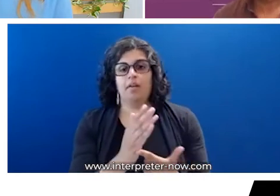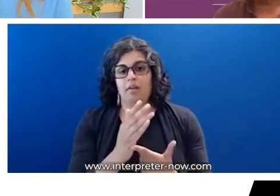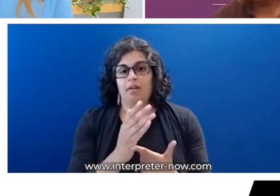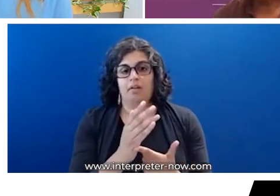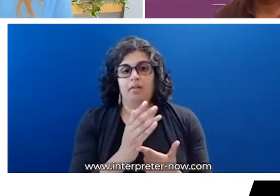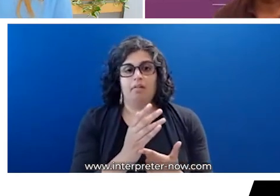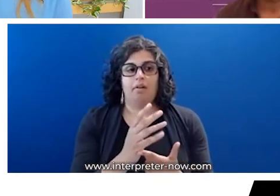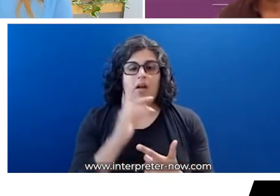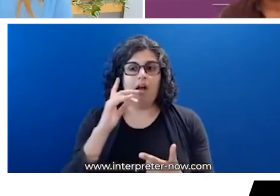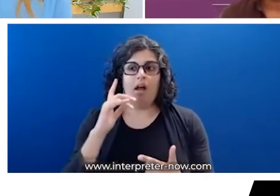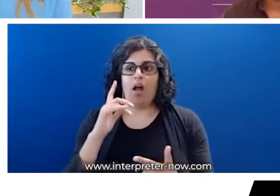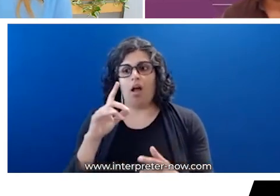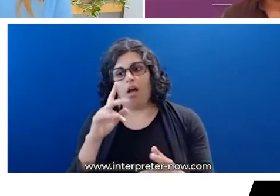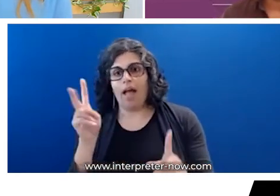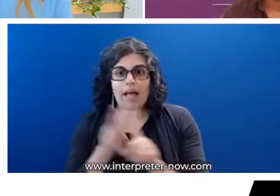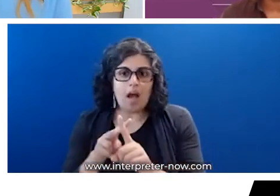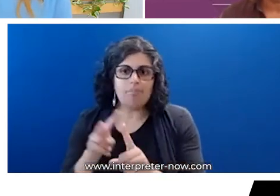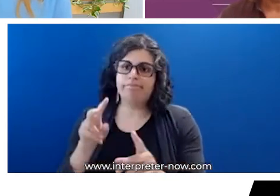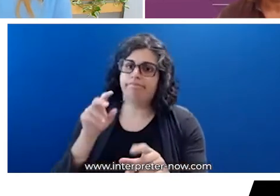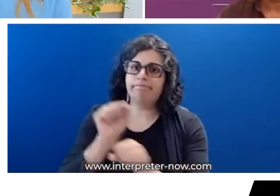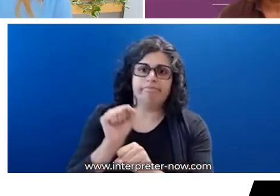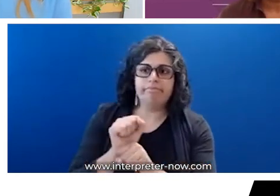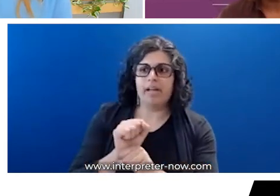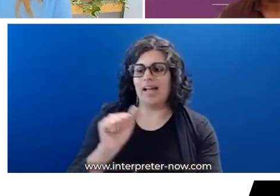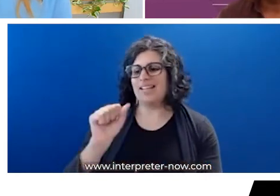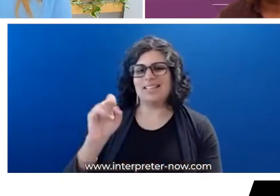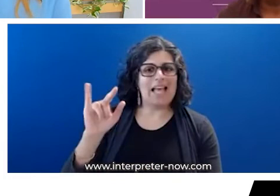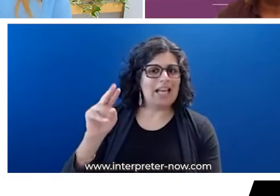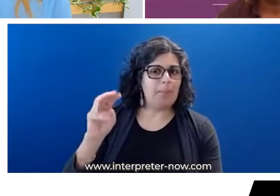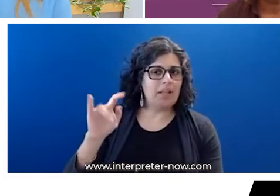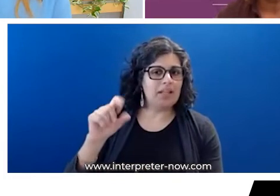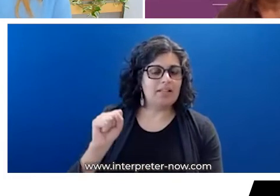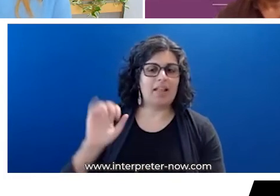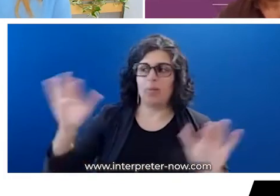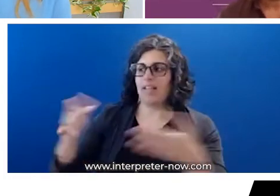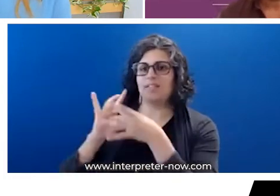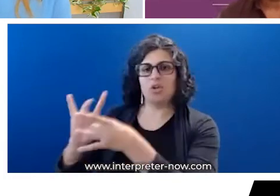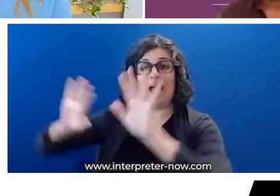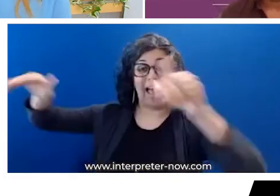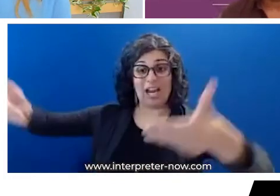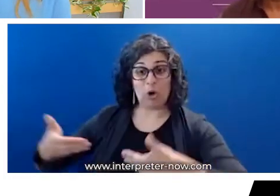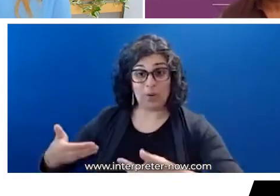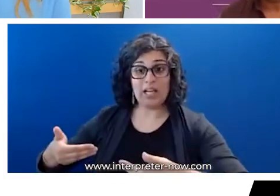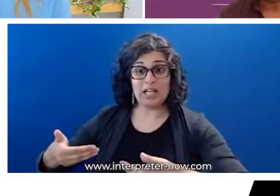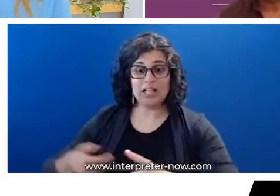are being made across the organization that also relates to your hiring practices. Look at your pay equity.